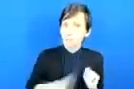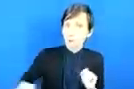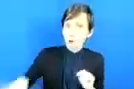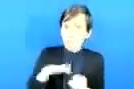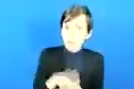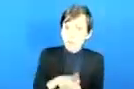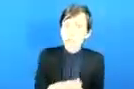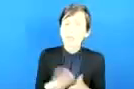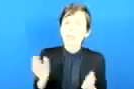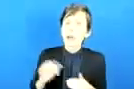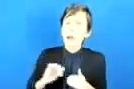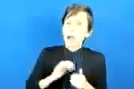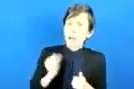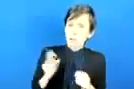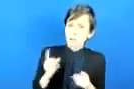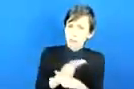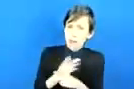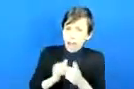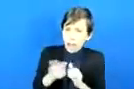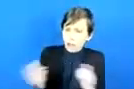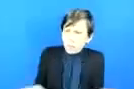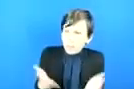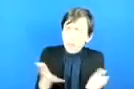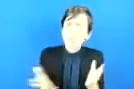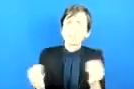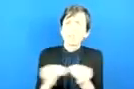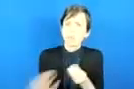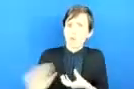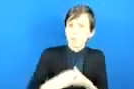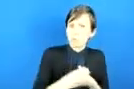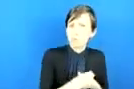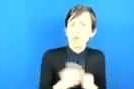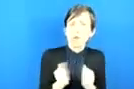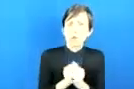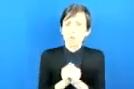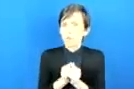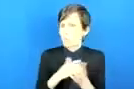and welcoming campus regardless of one's religious or non-religious identity.